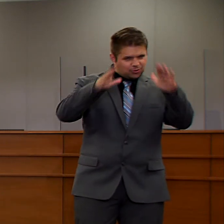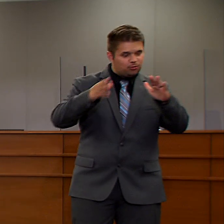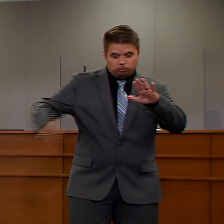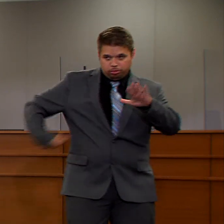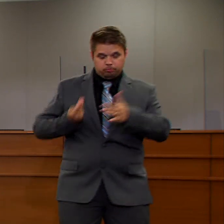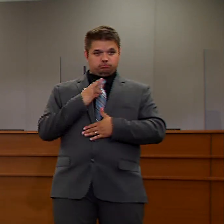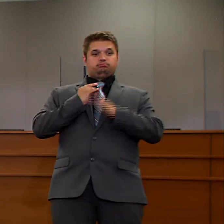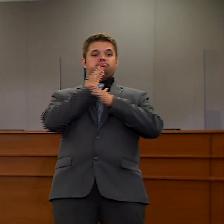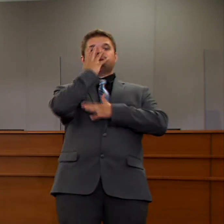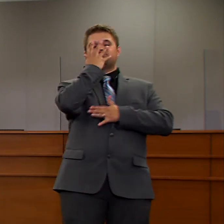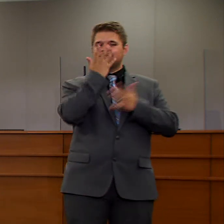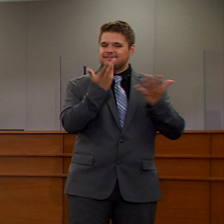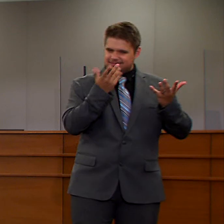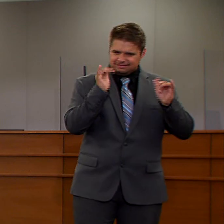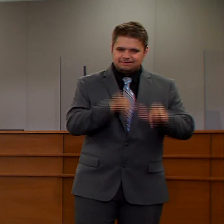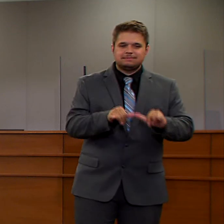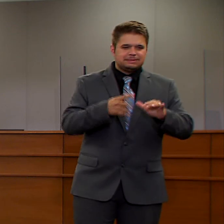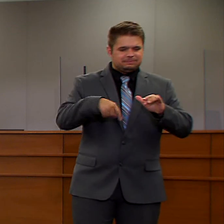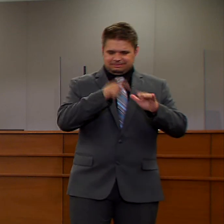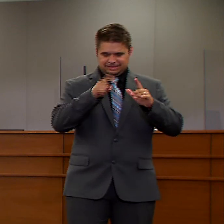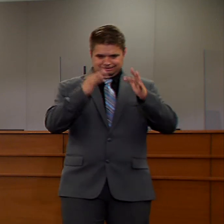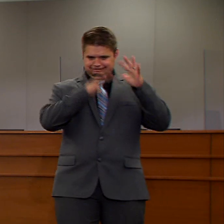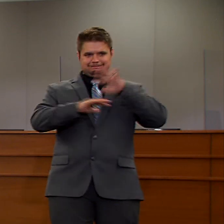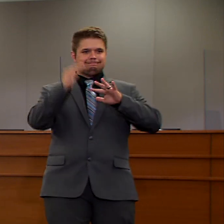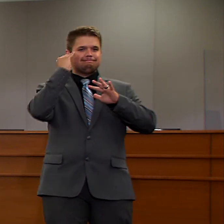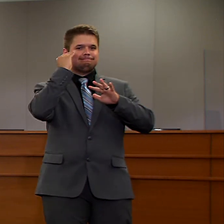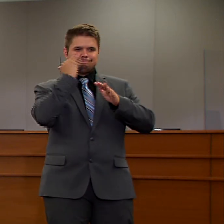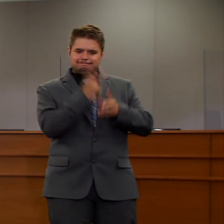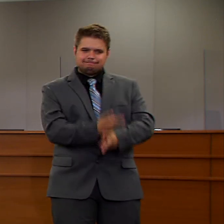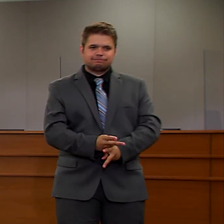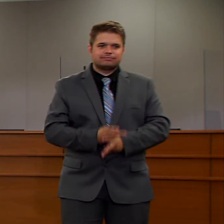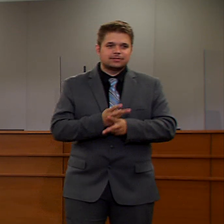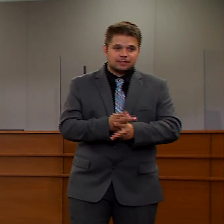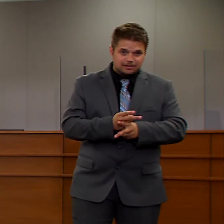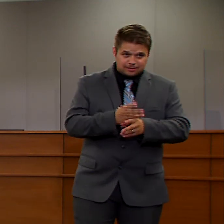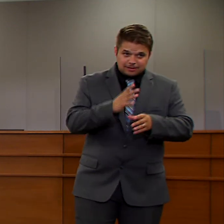protect yourself, it's an act of compassion and concern for the lives of others.